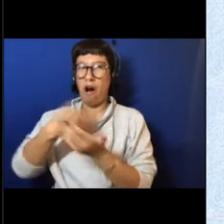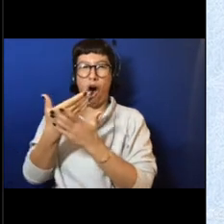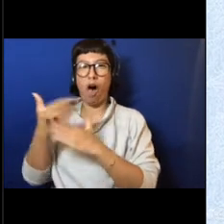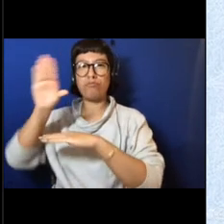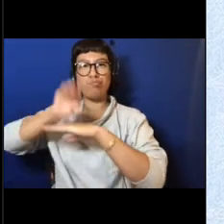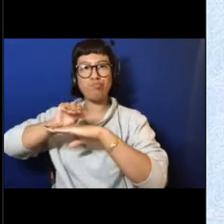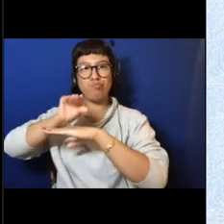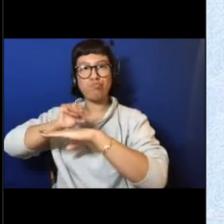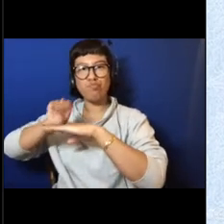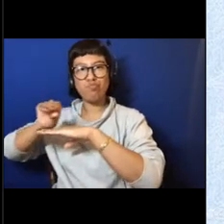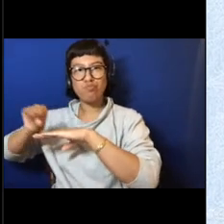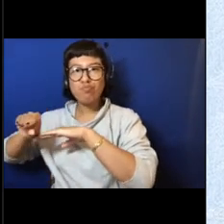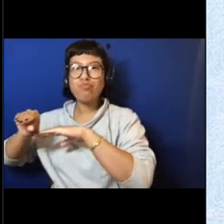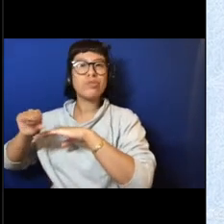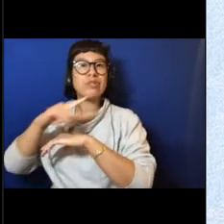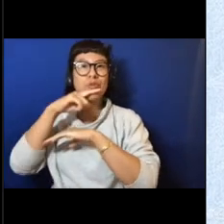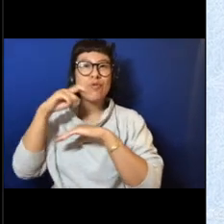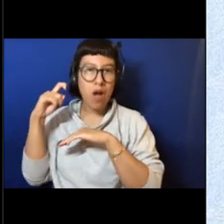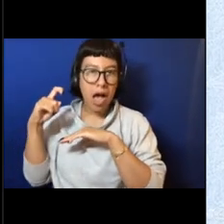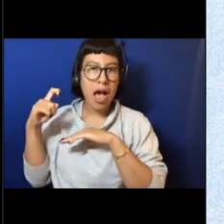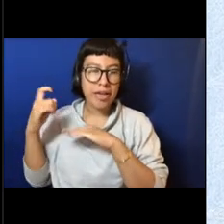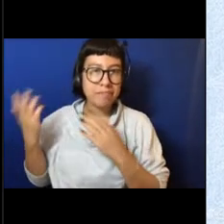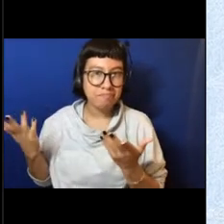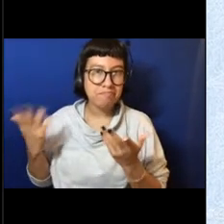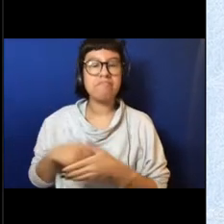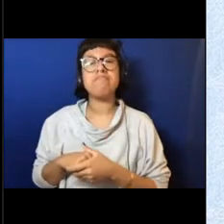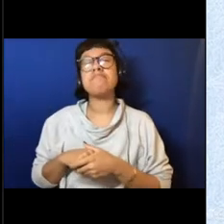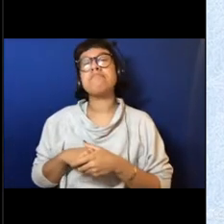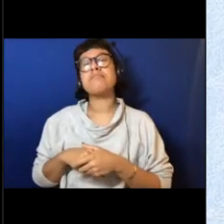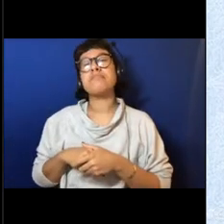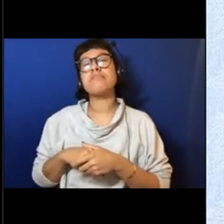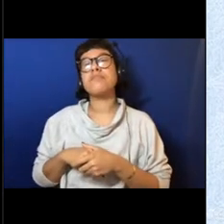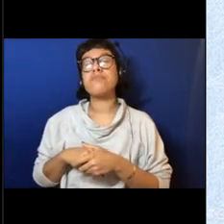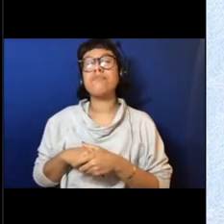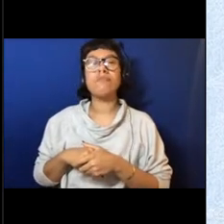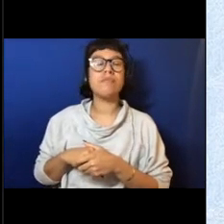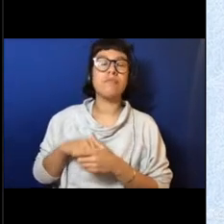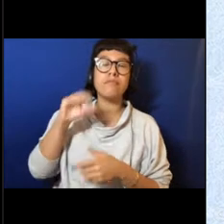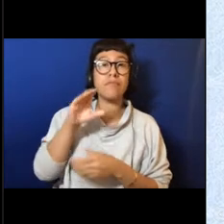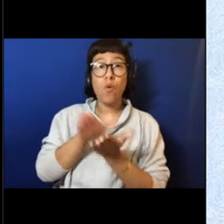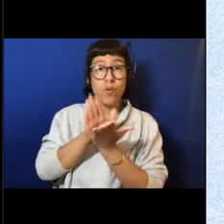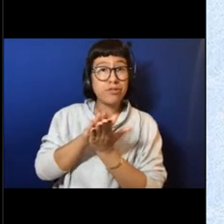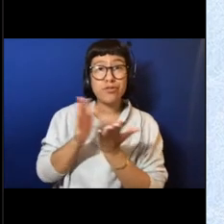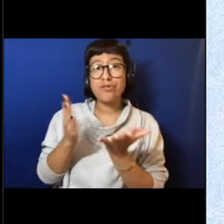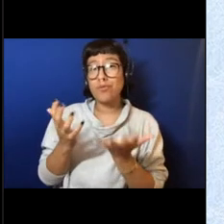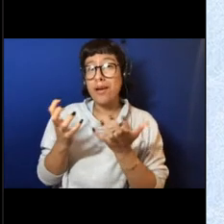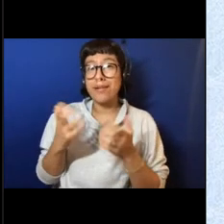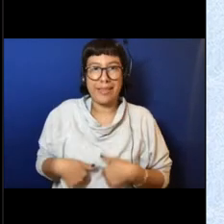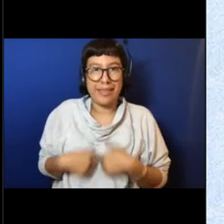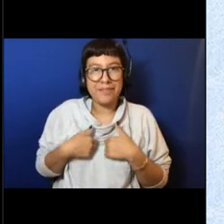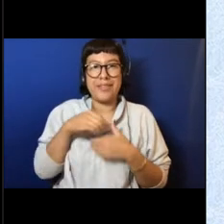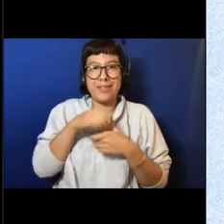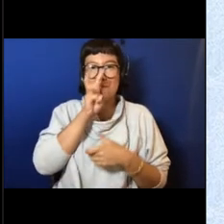They're actually completely dry. And so some oyster, oysters always want to live in the ocean. They want to live in saltwater.